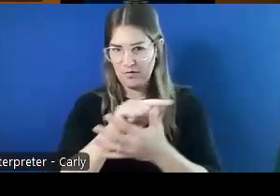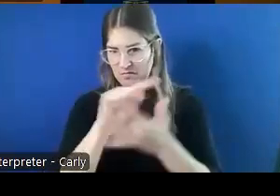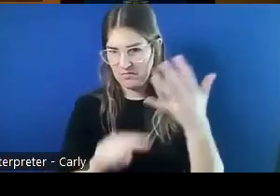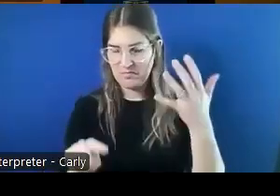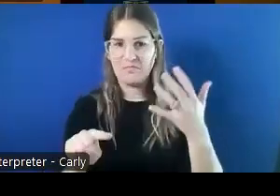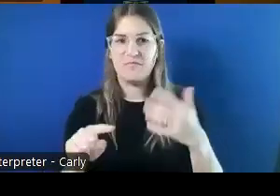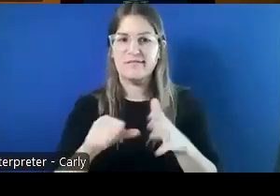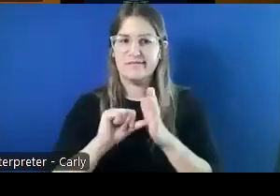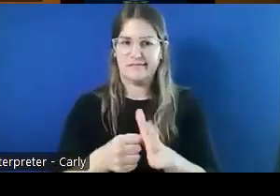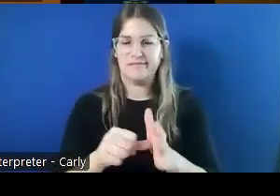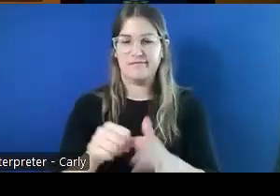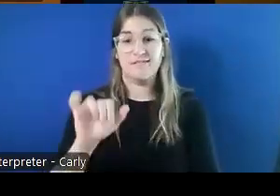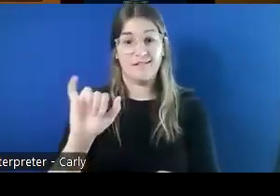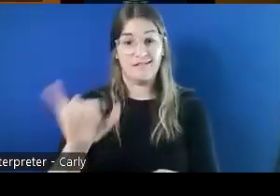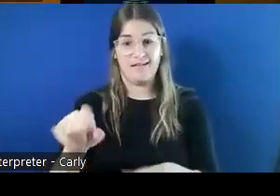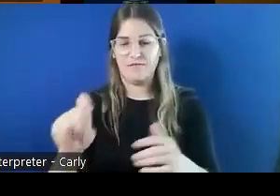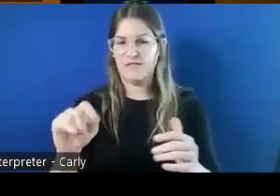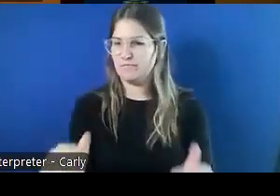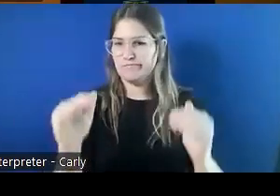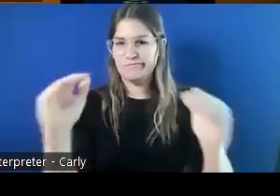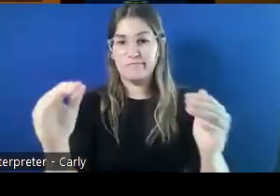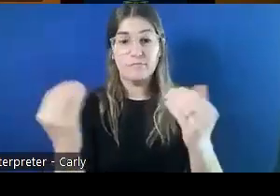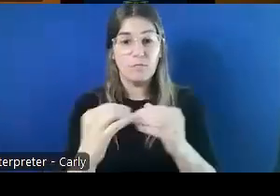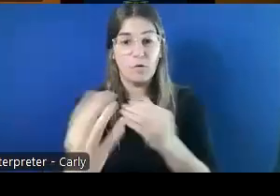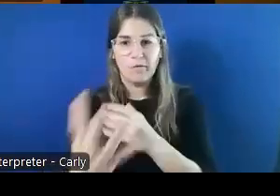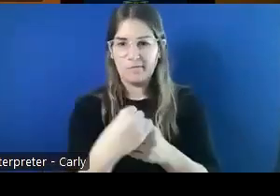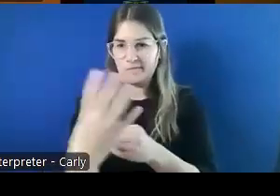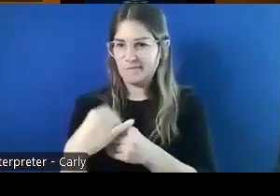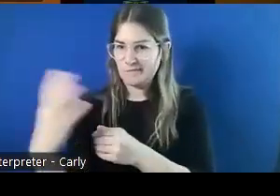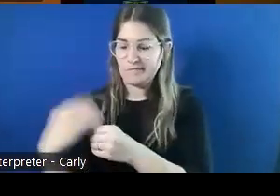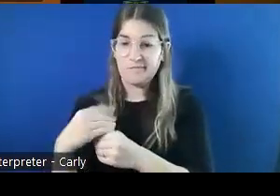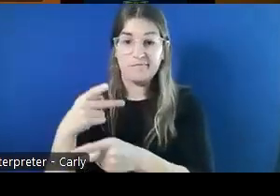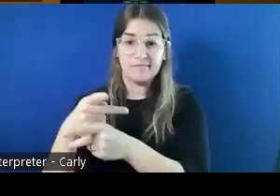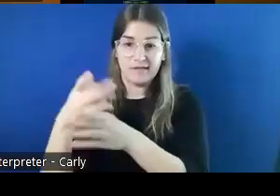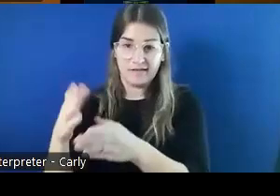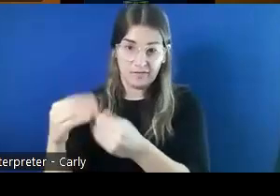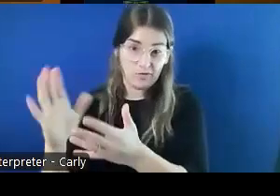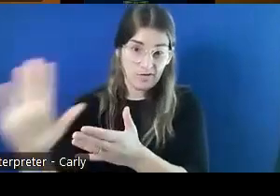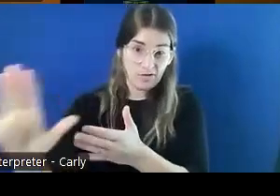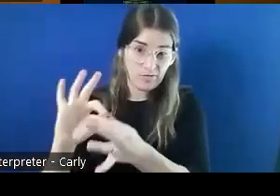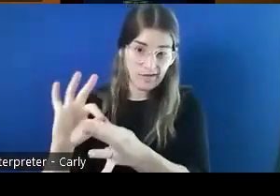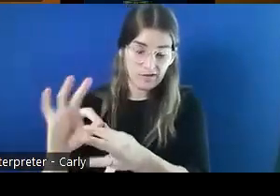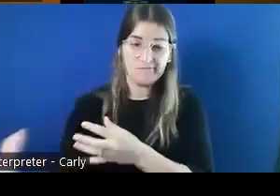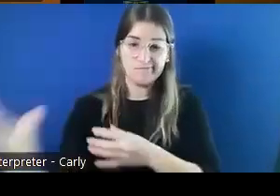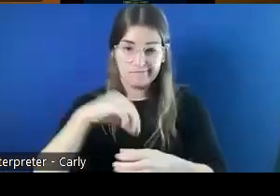care must evolve to be more inclusive of patient and caregiver relationships um I think that dietic